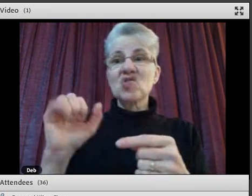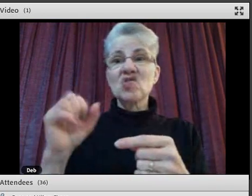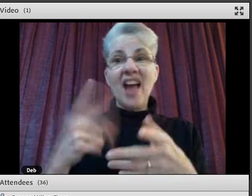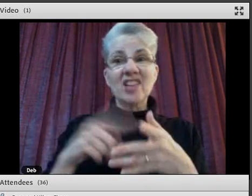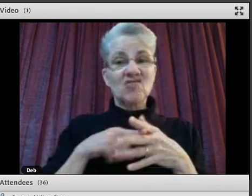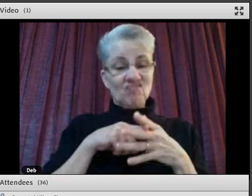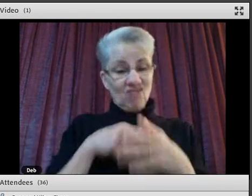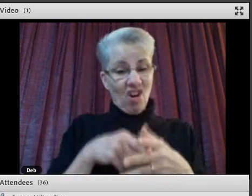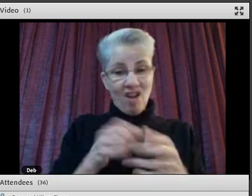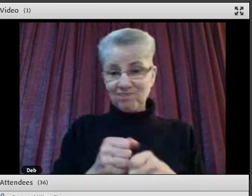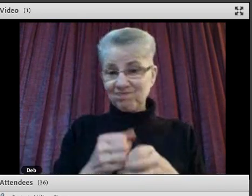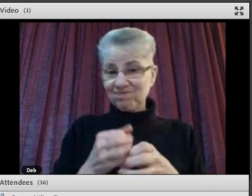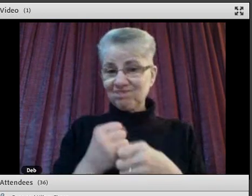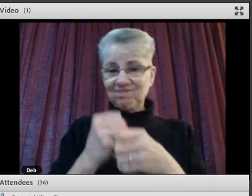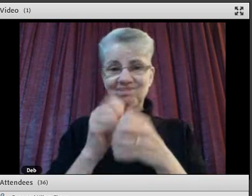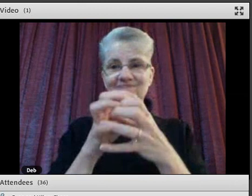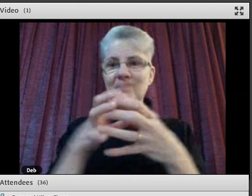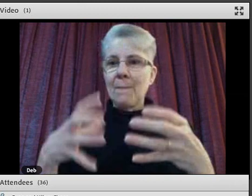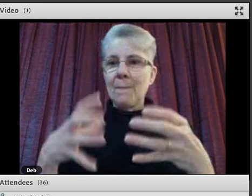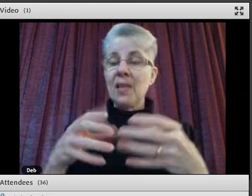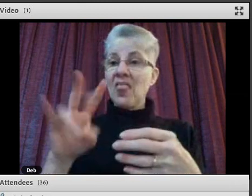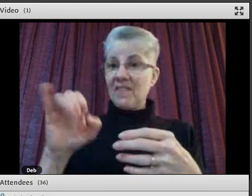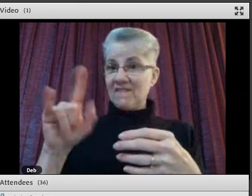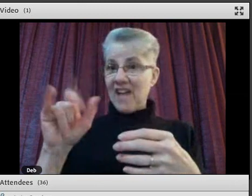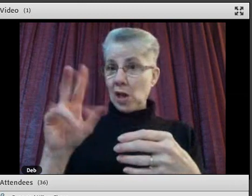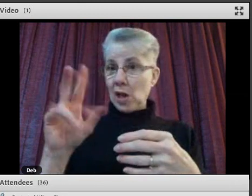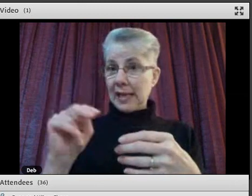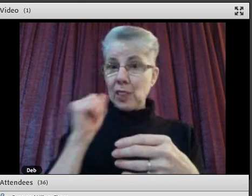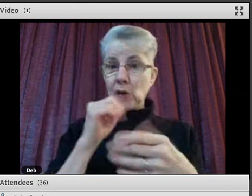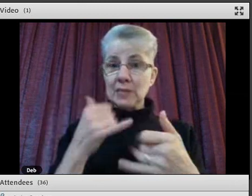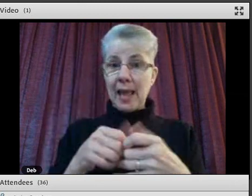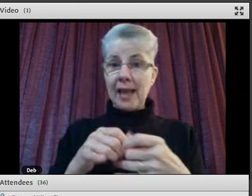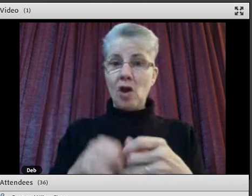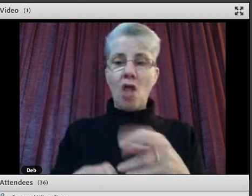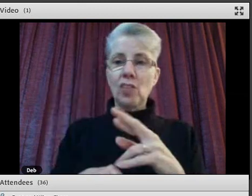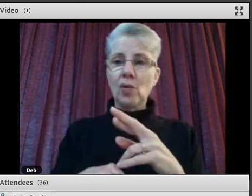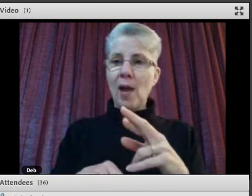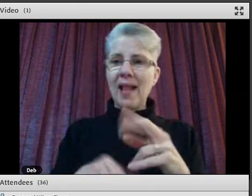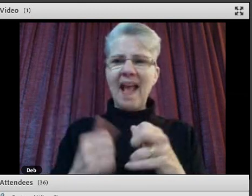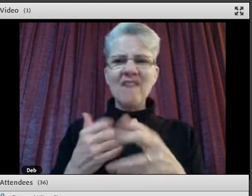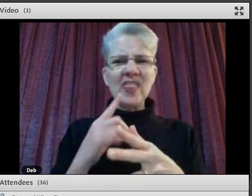And the violin that the girl is playing on the right, everything they made.